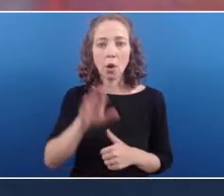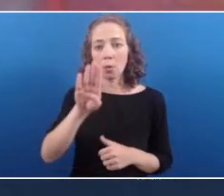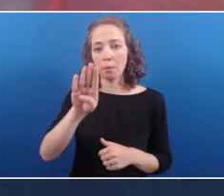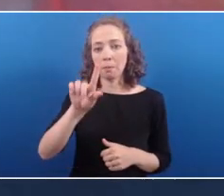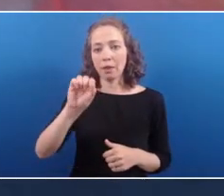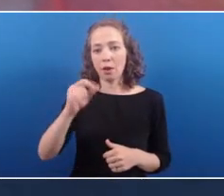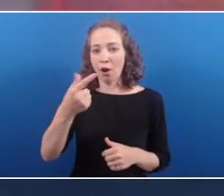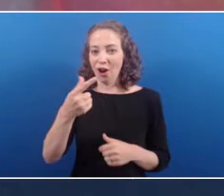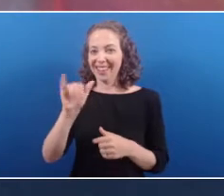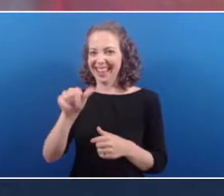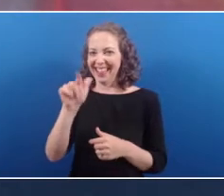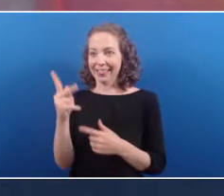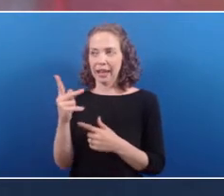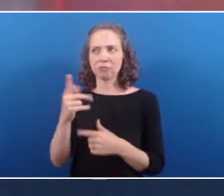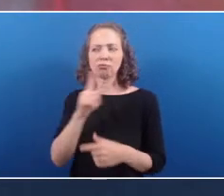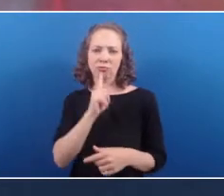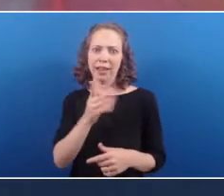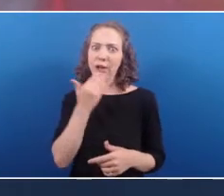So, thank you, Megan. Sean, you’re up.